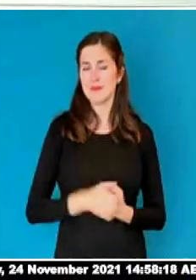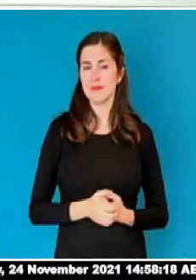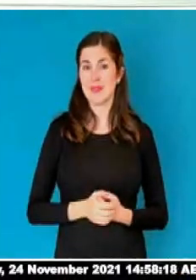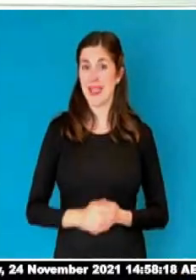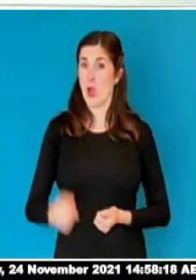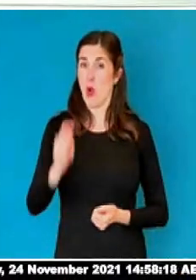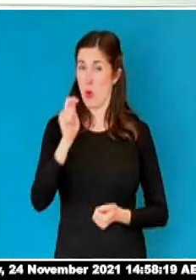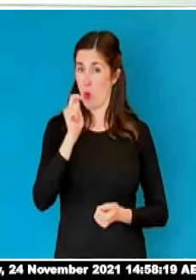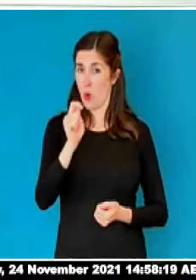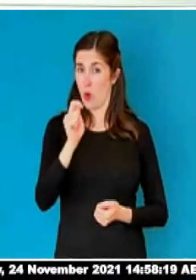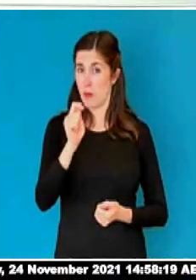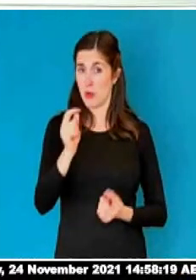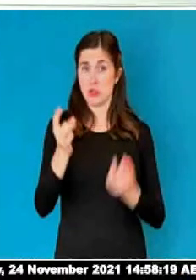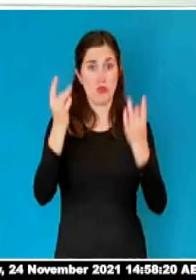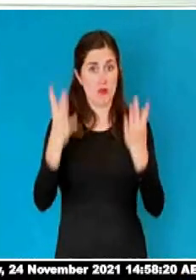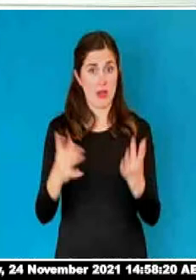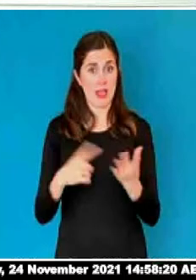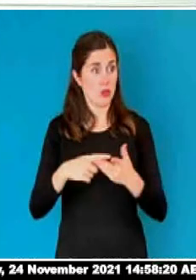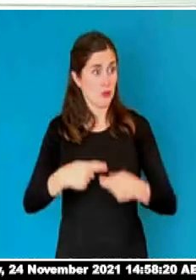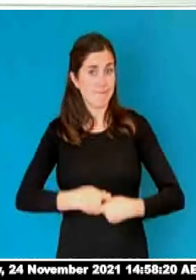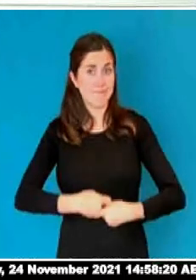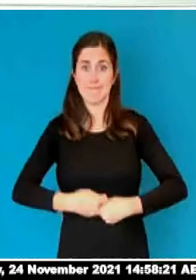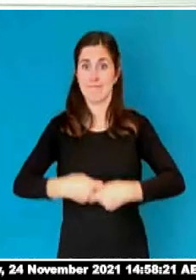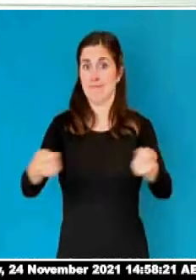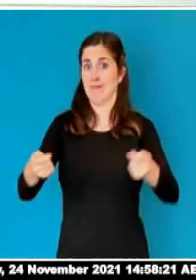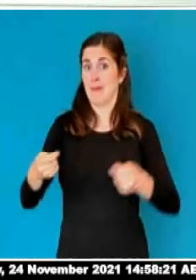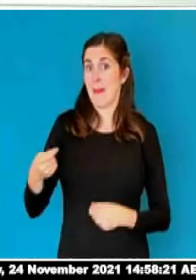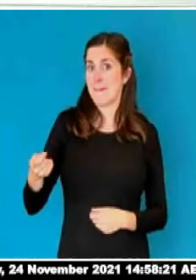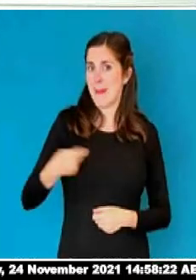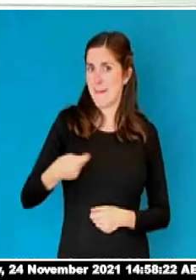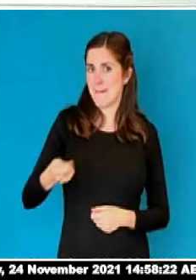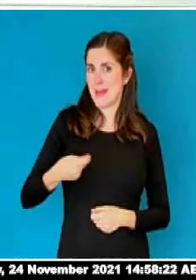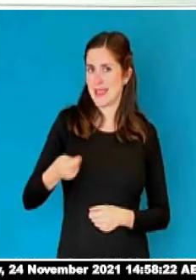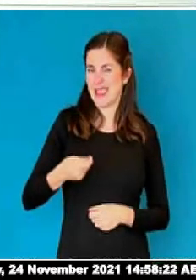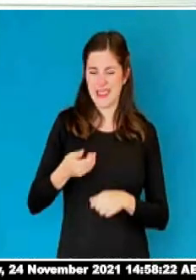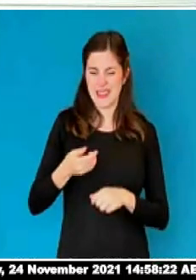practice to our member body at their next meeting in early December.